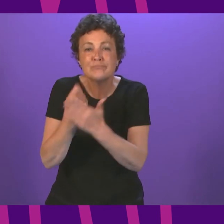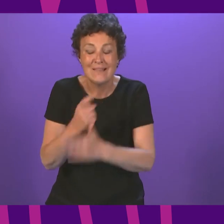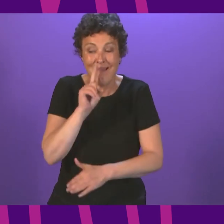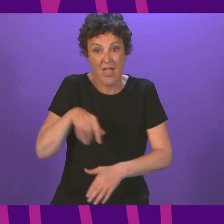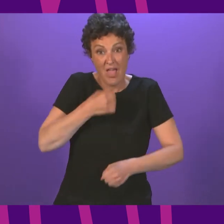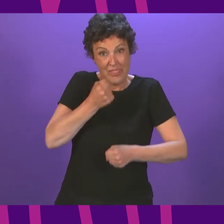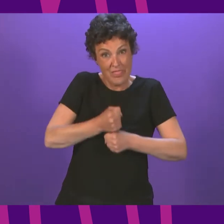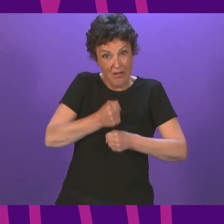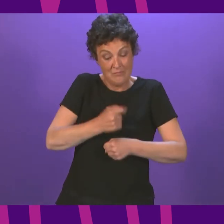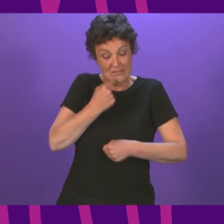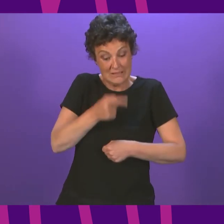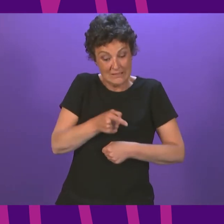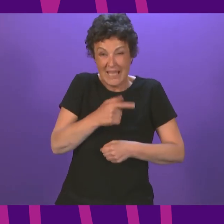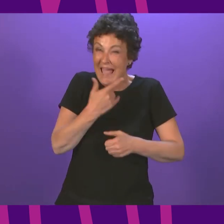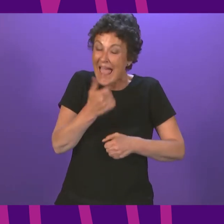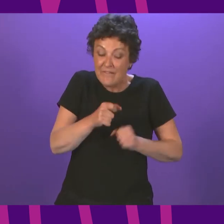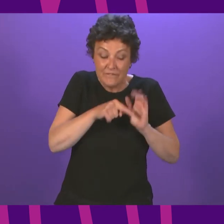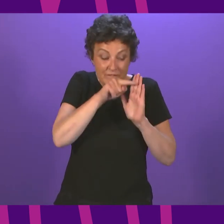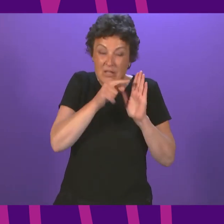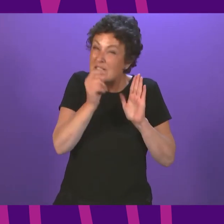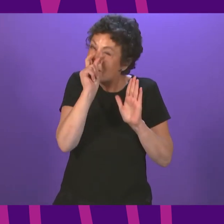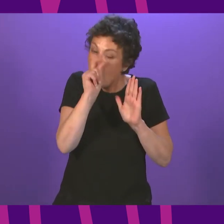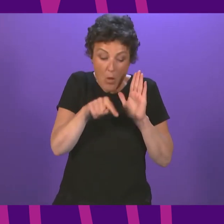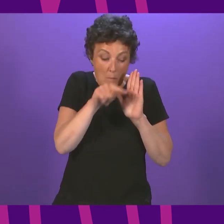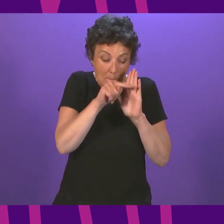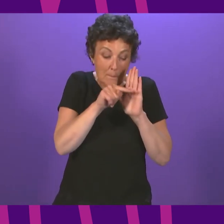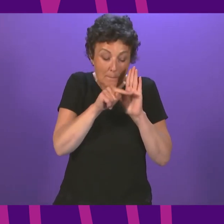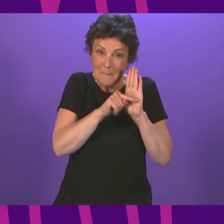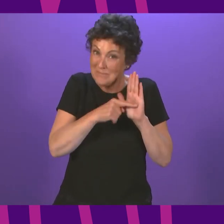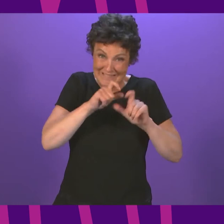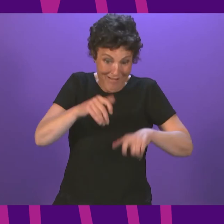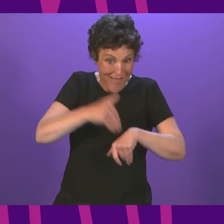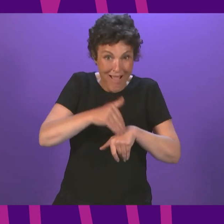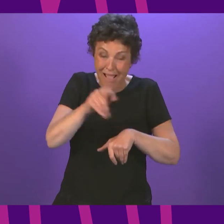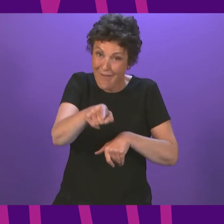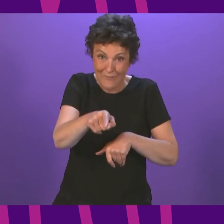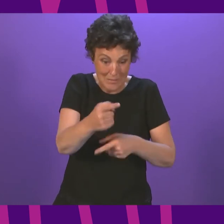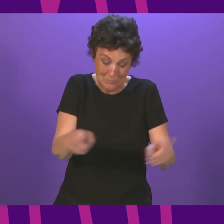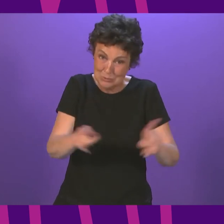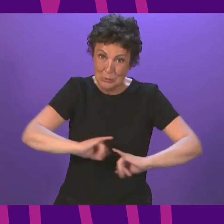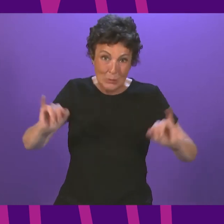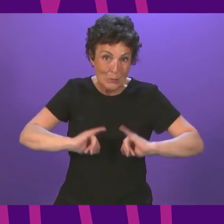will have a damaging effect on the live music sector. The Government is only too aware of that.